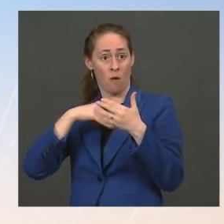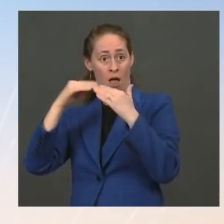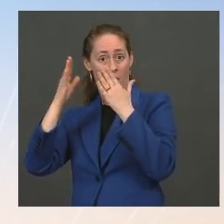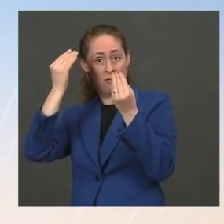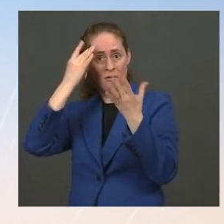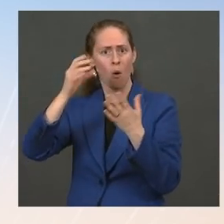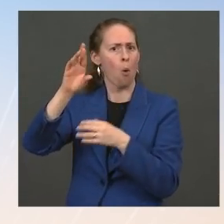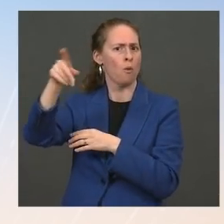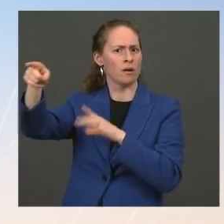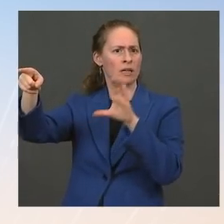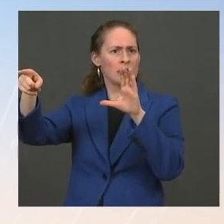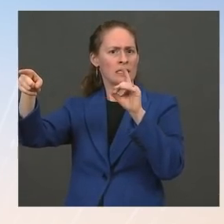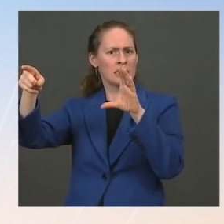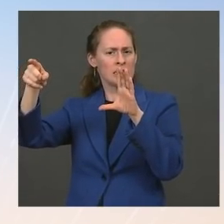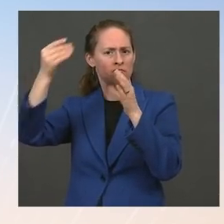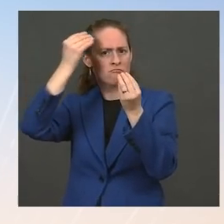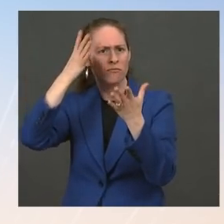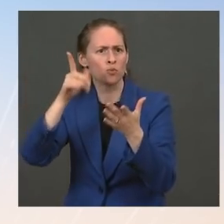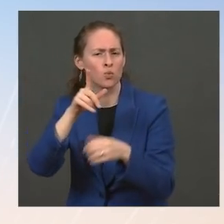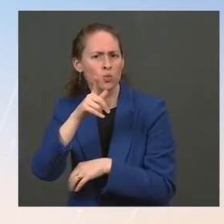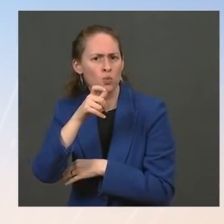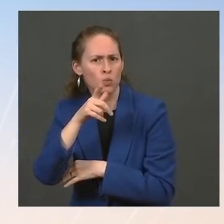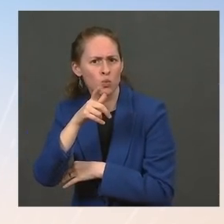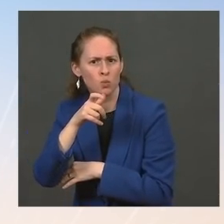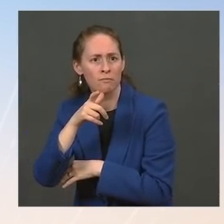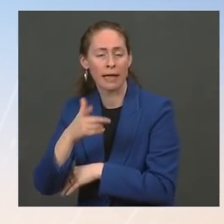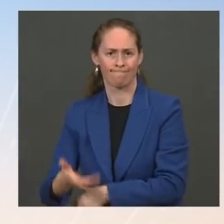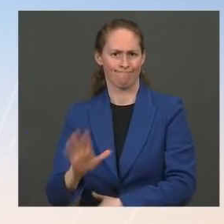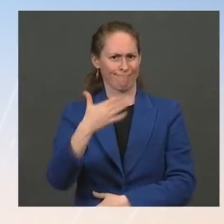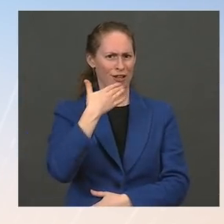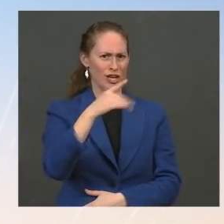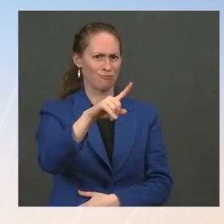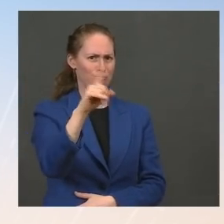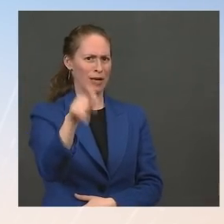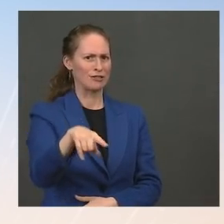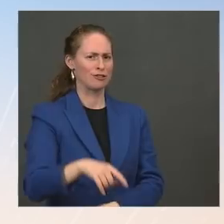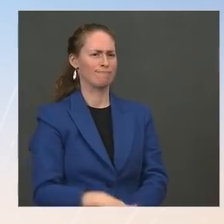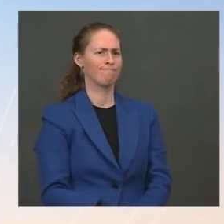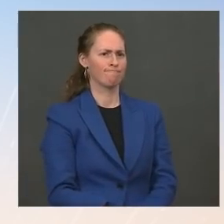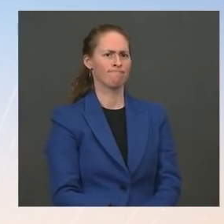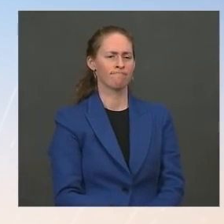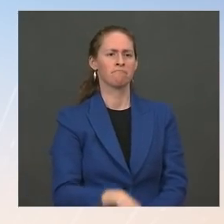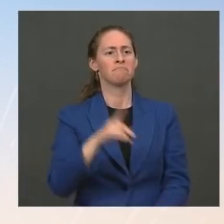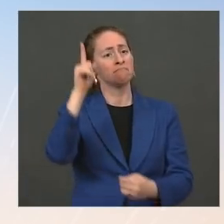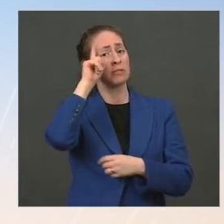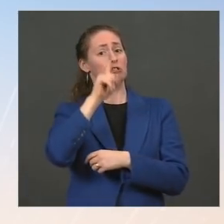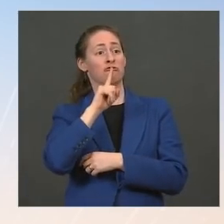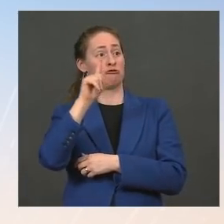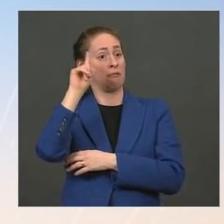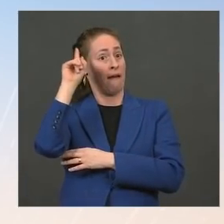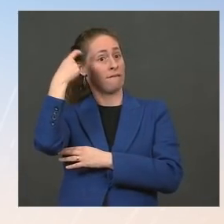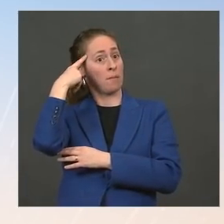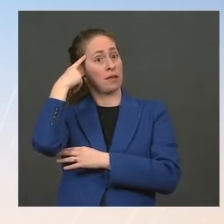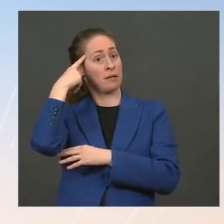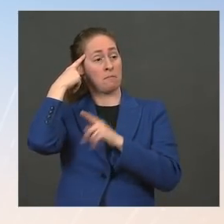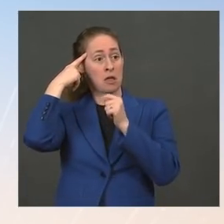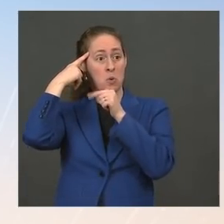is we will make it available from the government. I'm not sure what source it will come from initially. The Press: Okay. Thank you. Just wanted to get clarity on that. Ms. Psaki: Sure. The Press: What lessons did the President